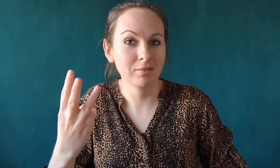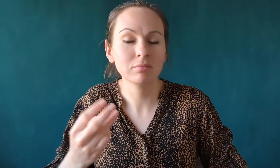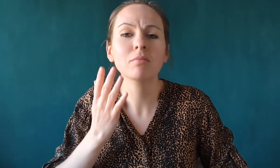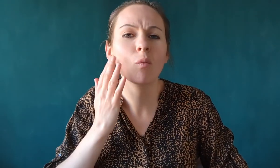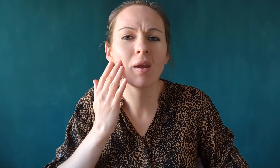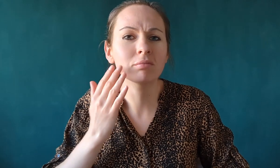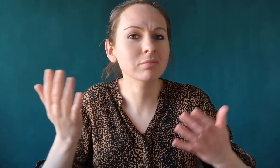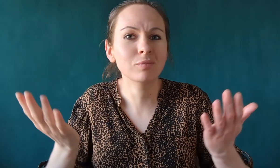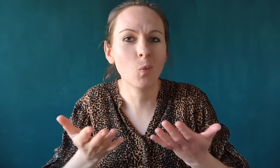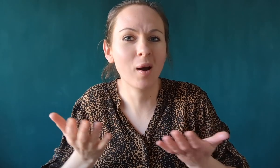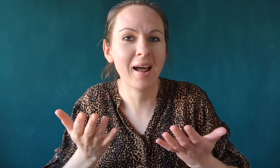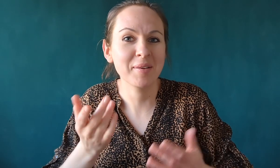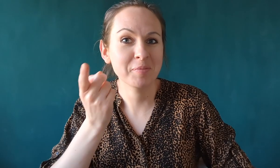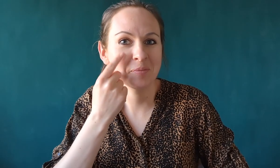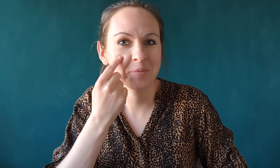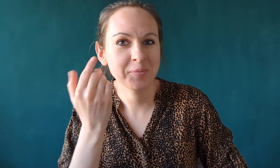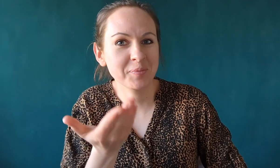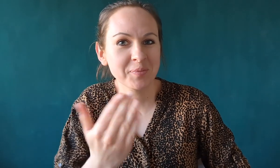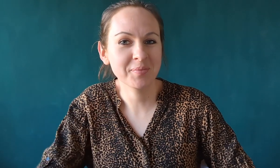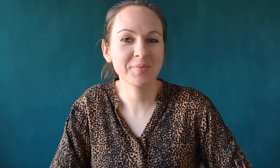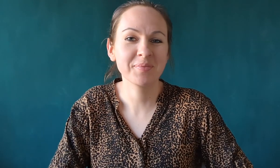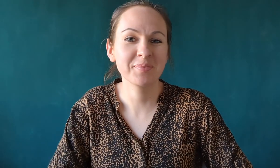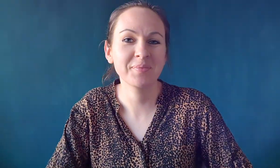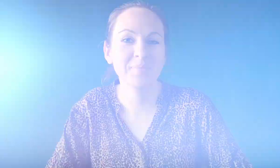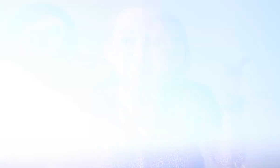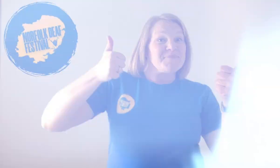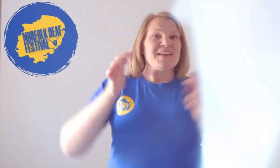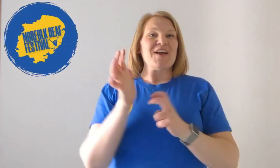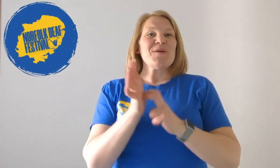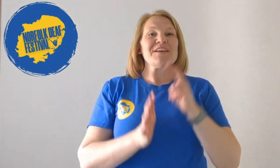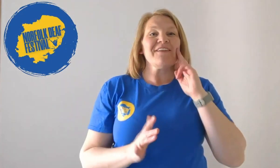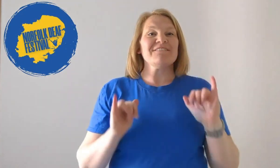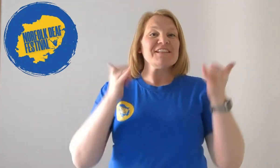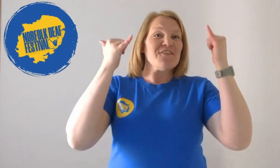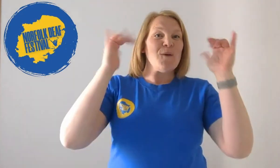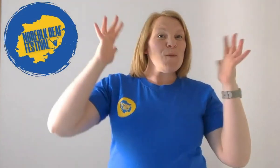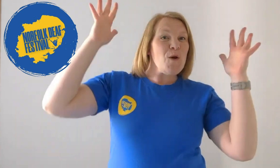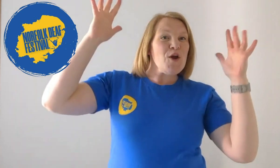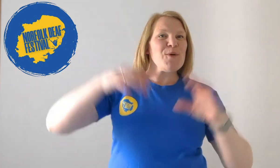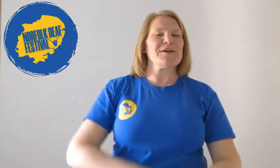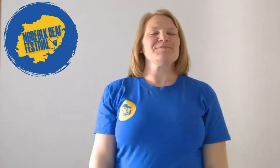To find out when and where it will be, keep watching! It's Norfolk Deaf Festival, Woohoo!